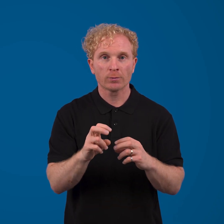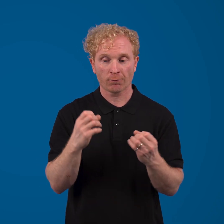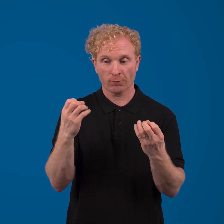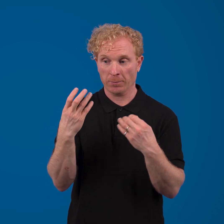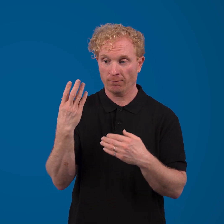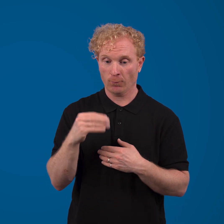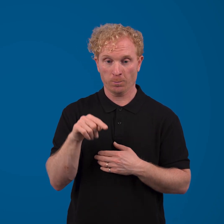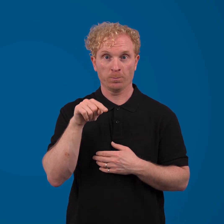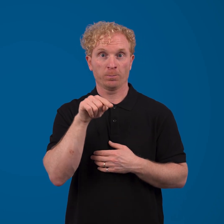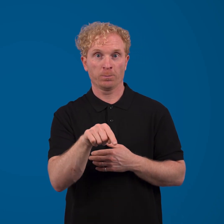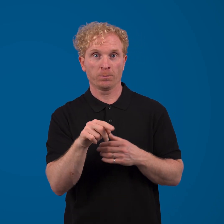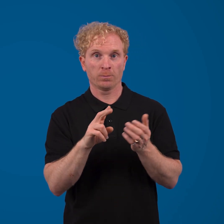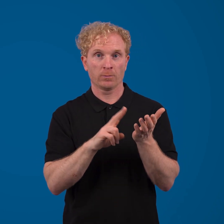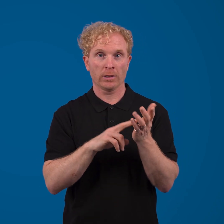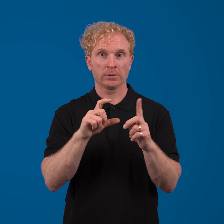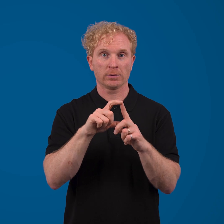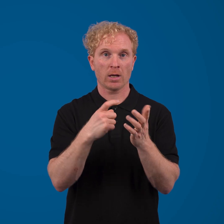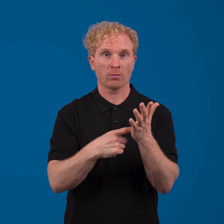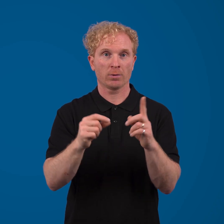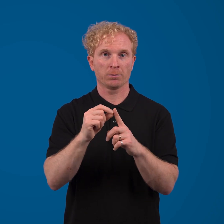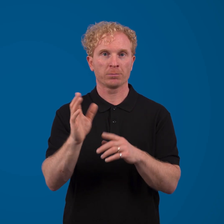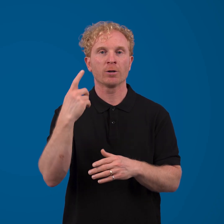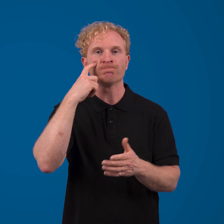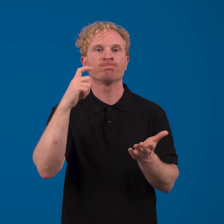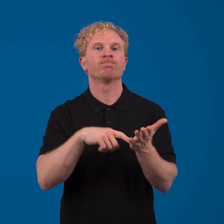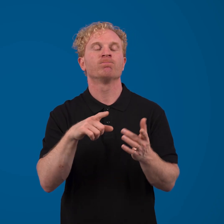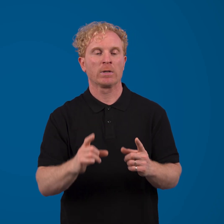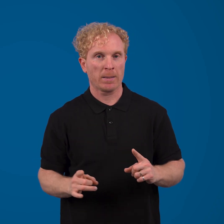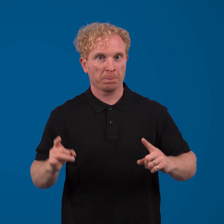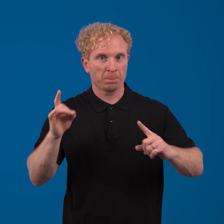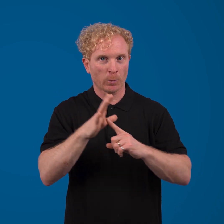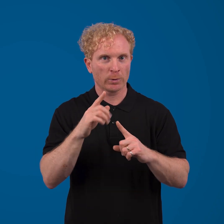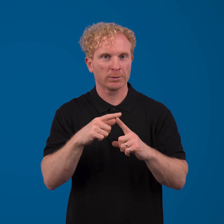Feedback on NDRP has acknowledged its importance